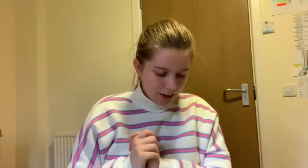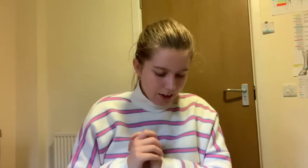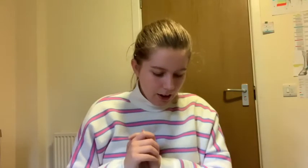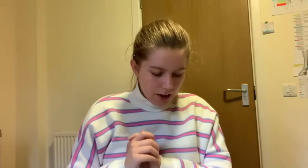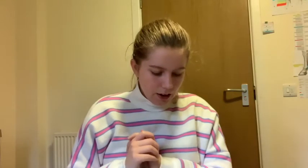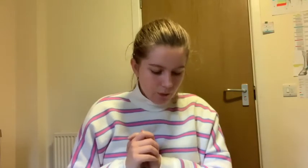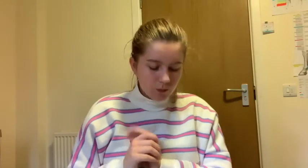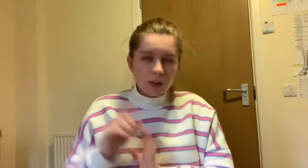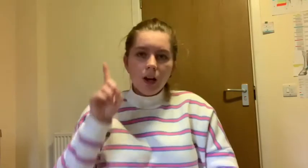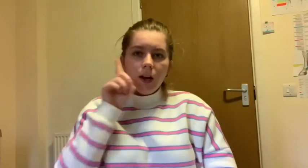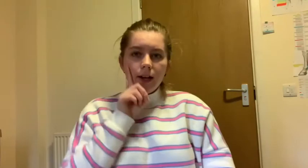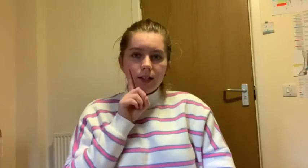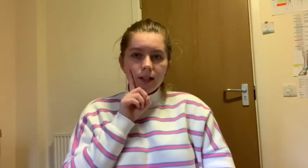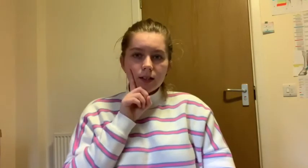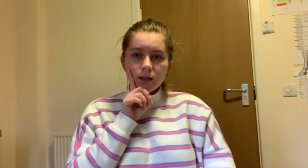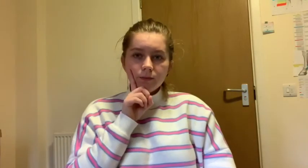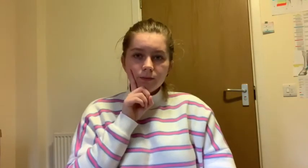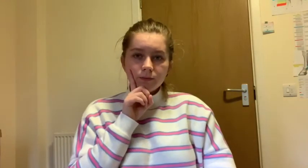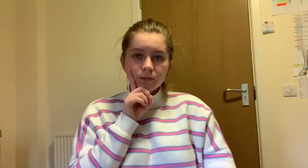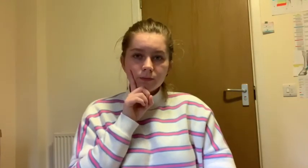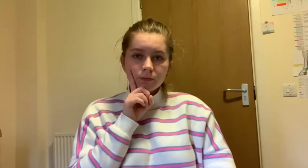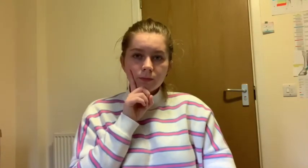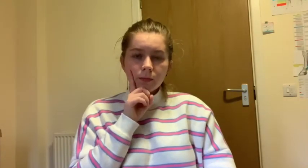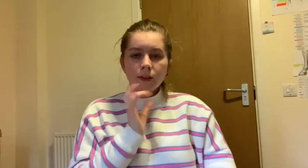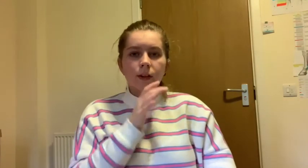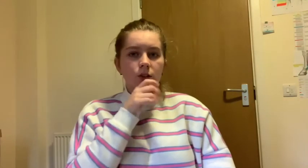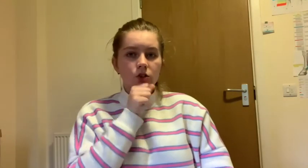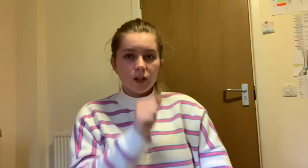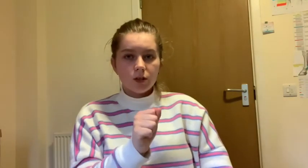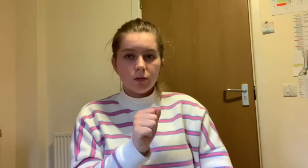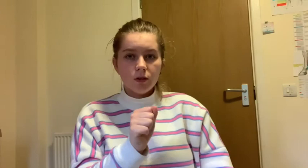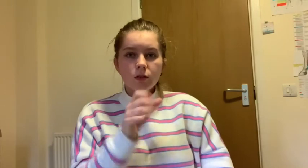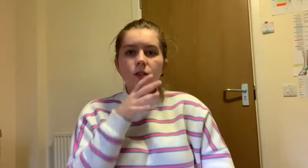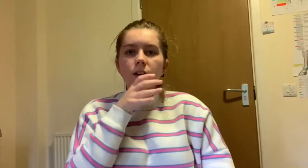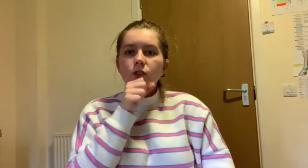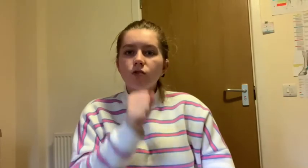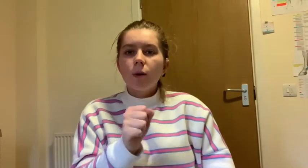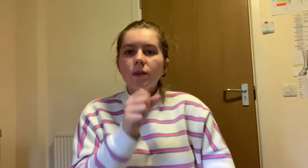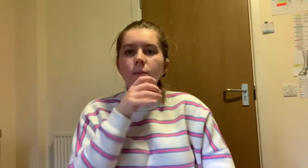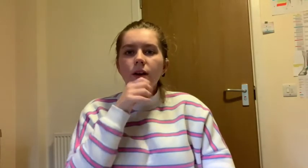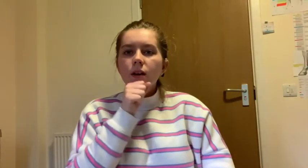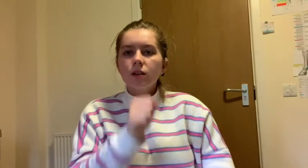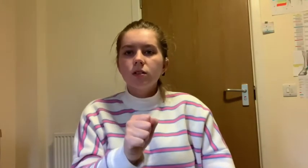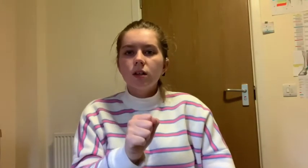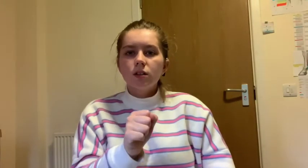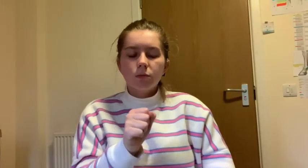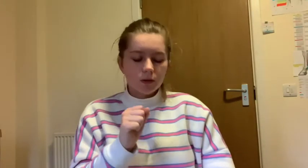"ladies and gentleman" so you're grabbing the beard, gentleman.